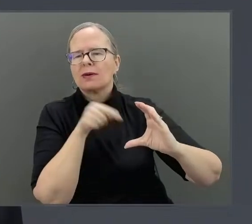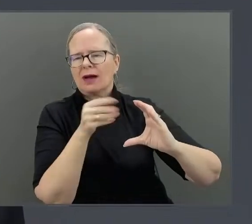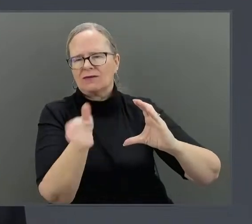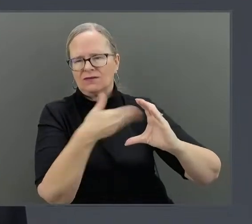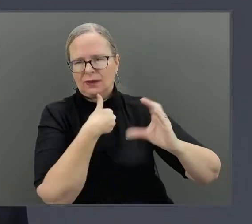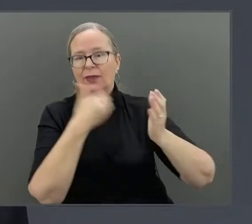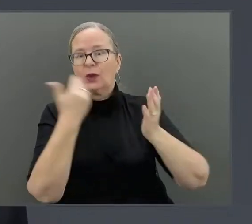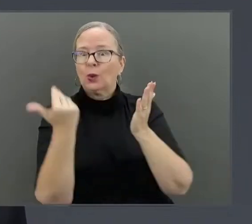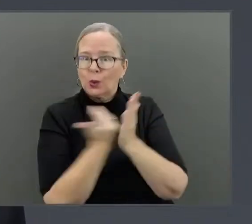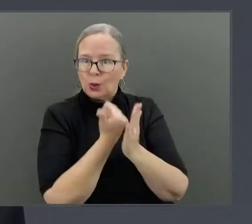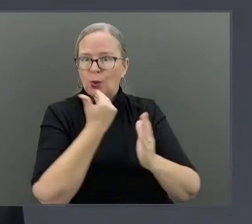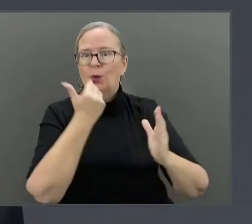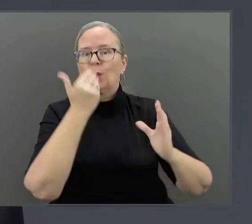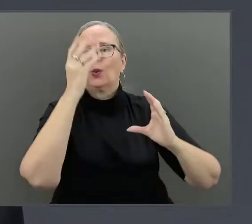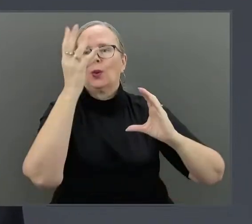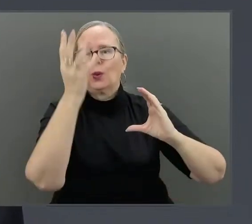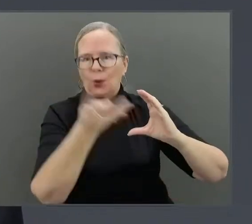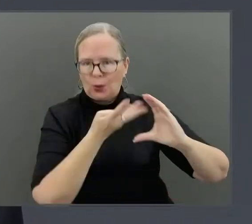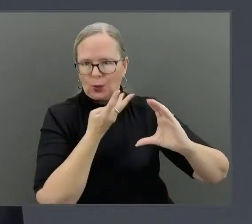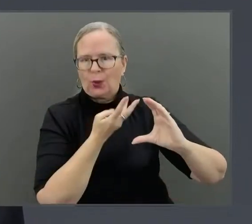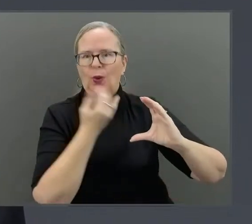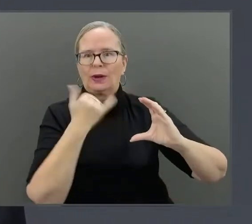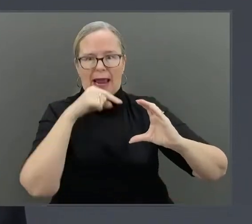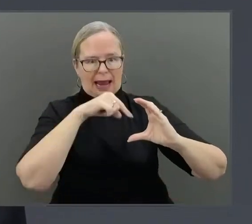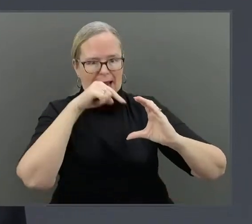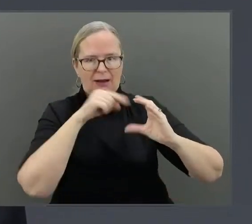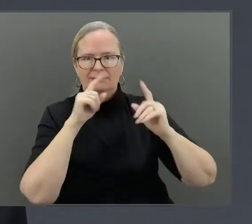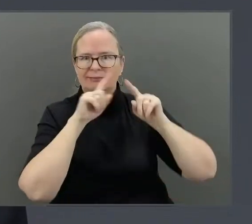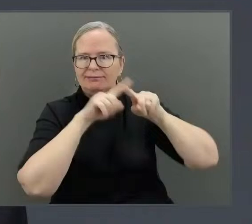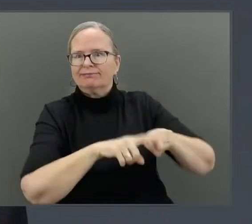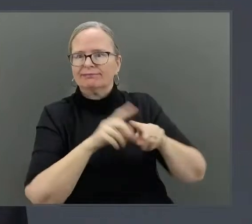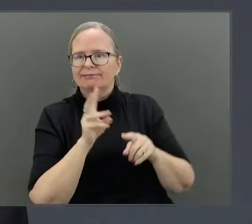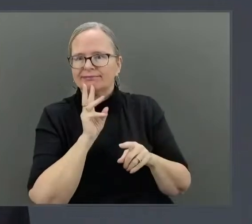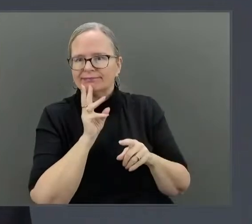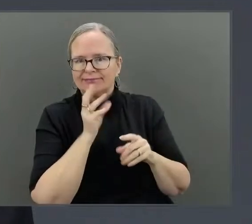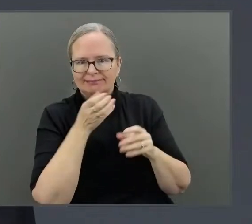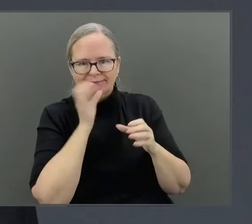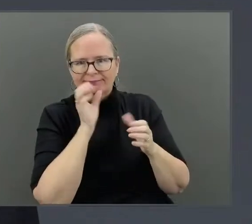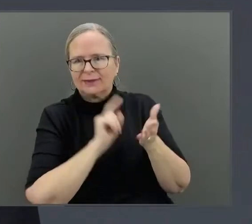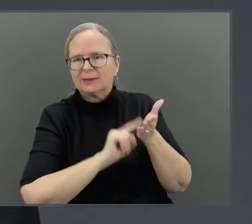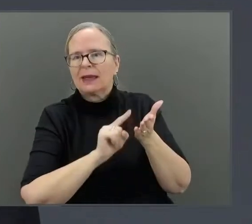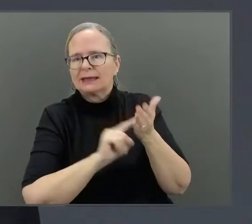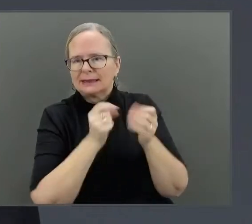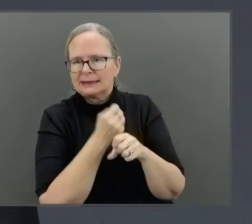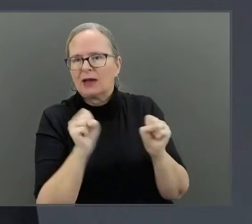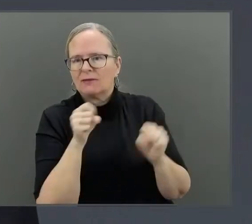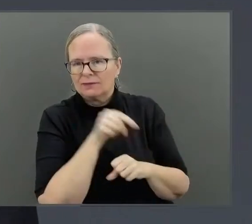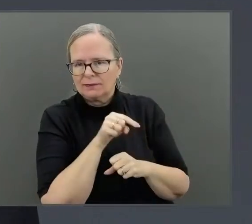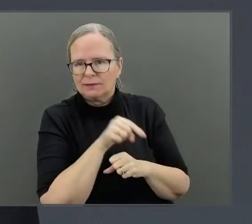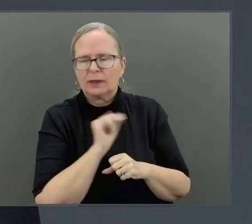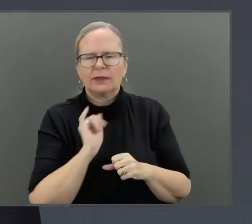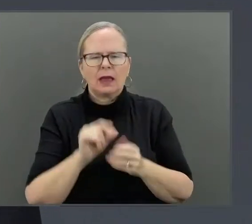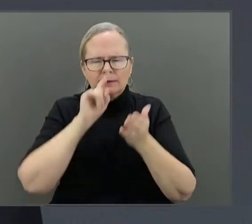a plan to restore water service and we'll provide those details in the near future until we complete